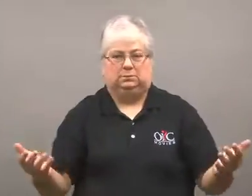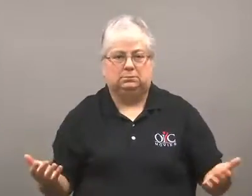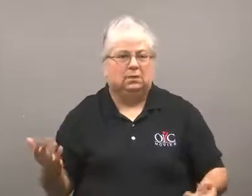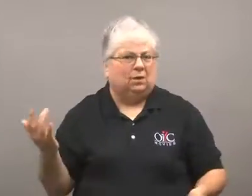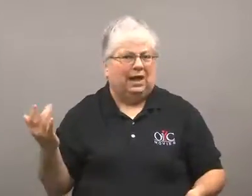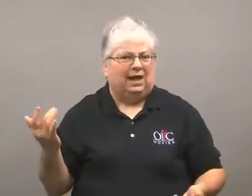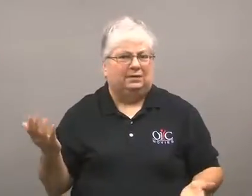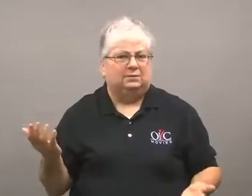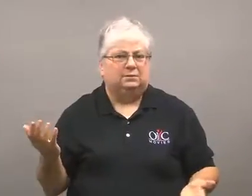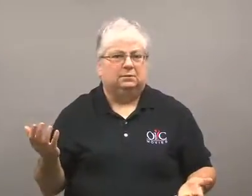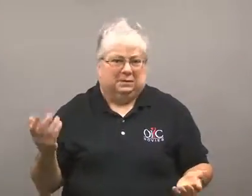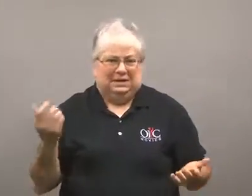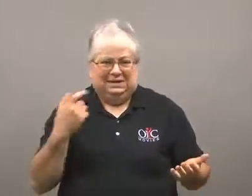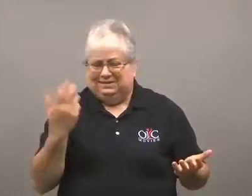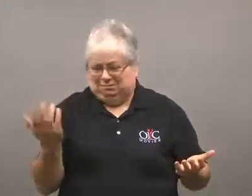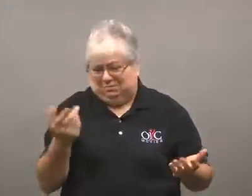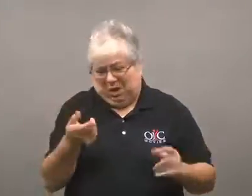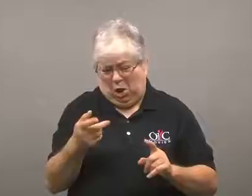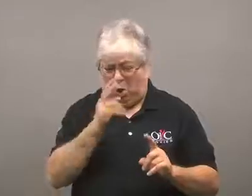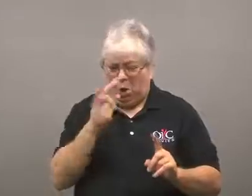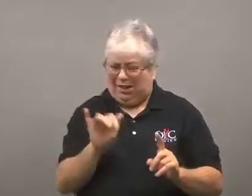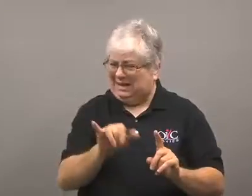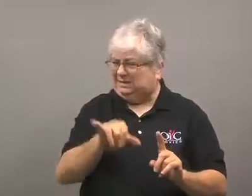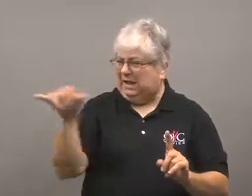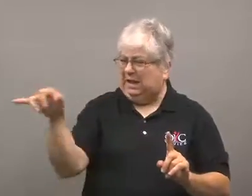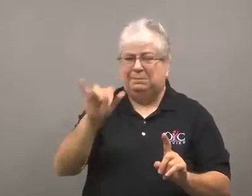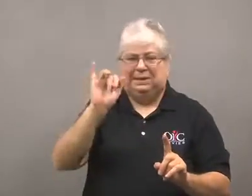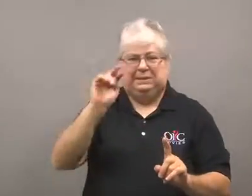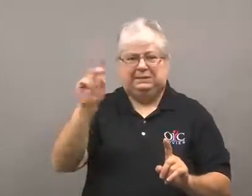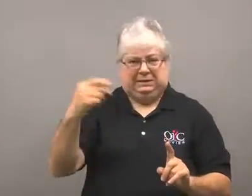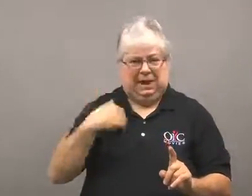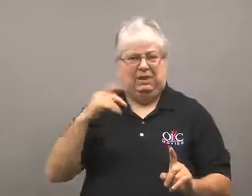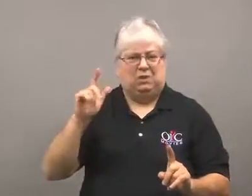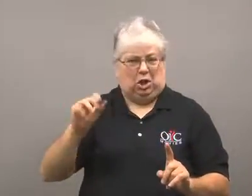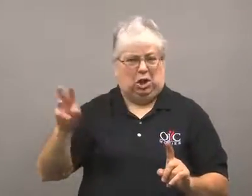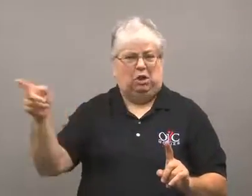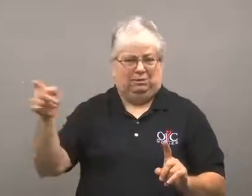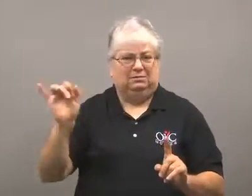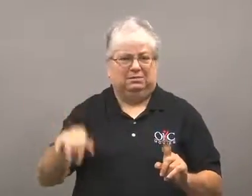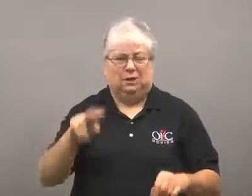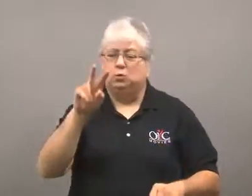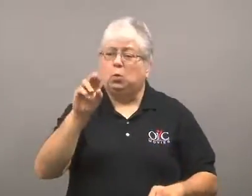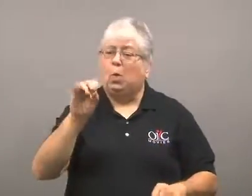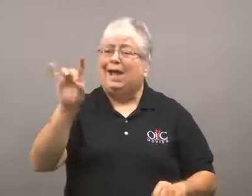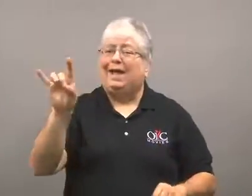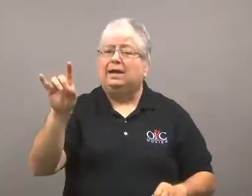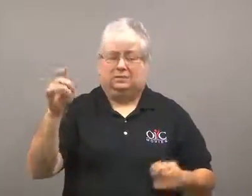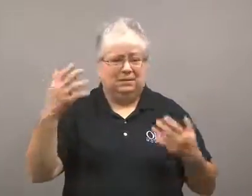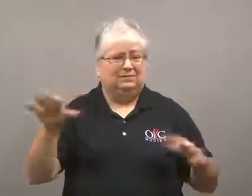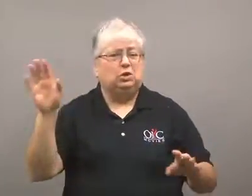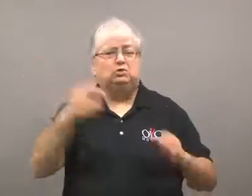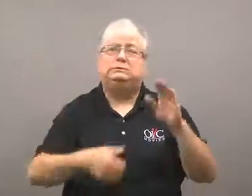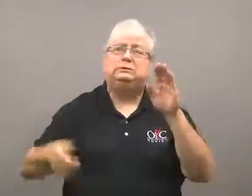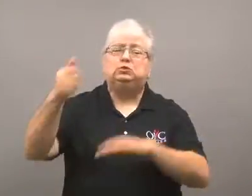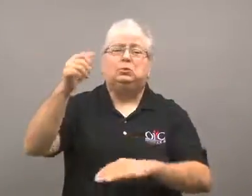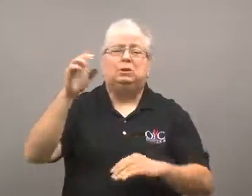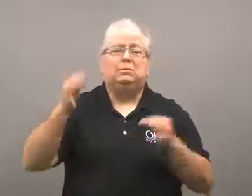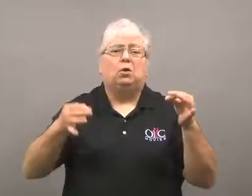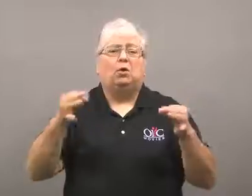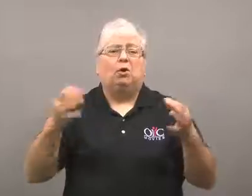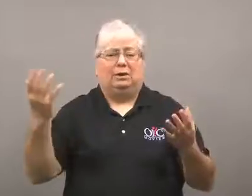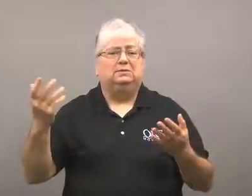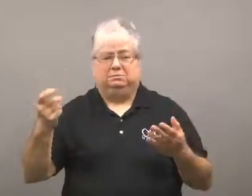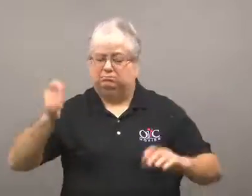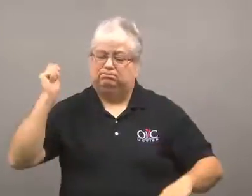They said it was similar to a law Indiana had in 2008.